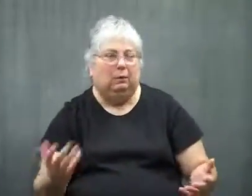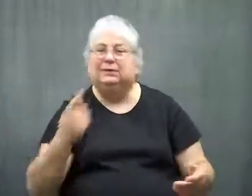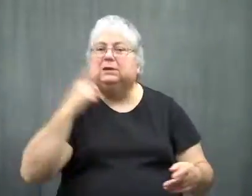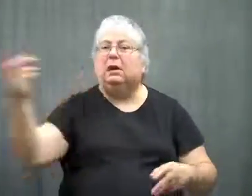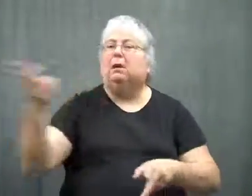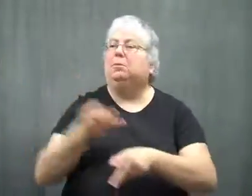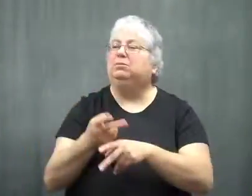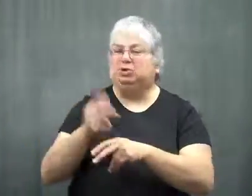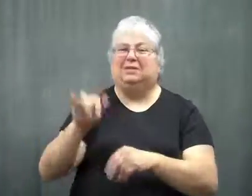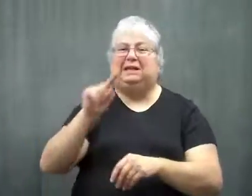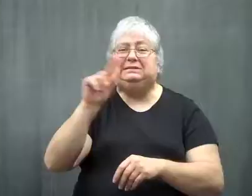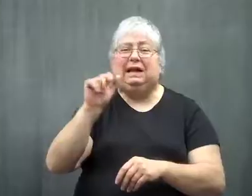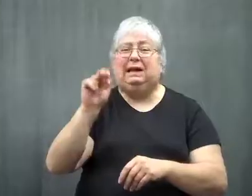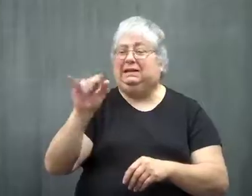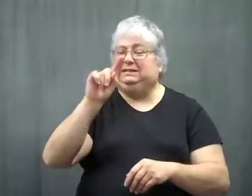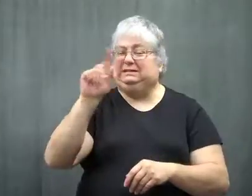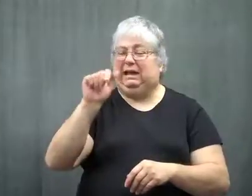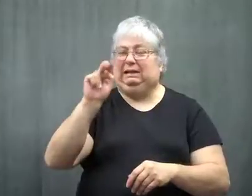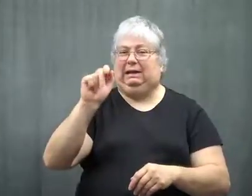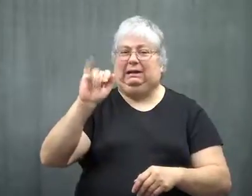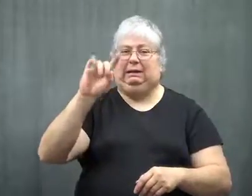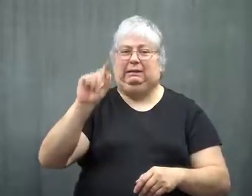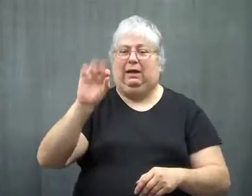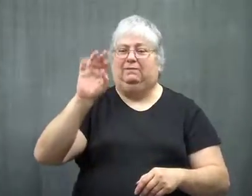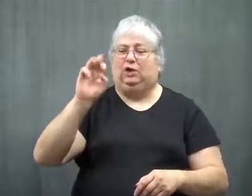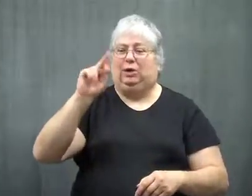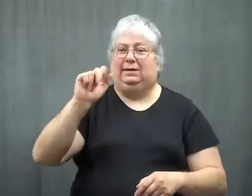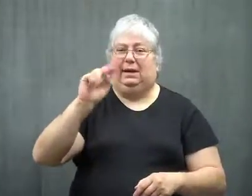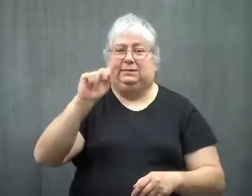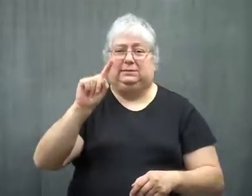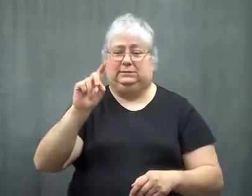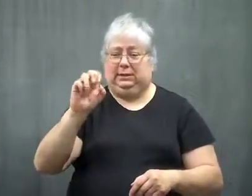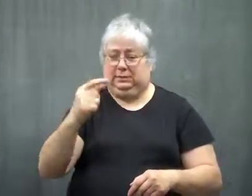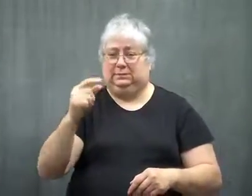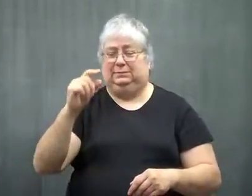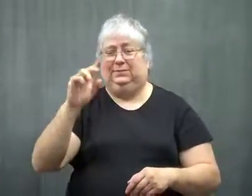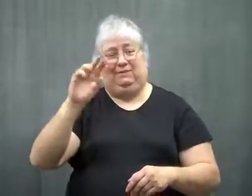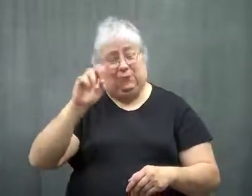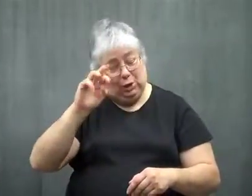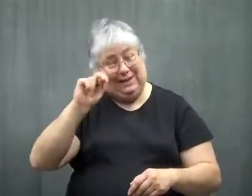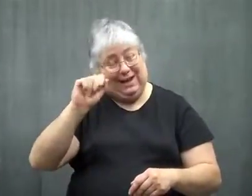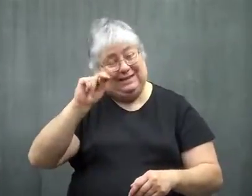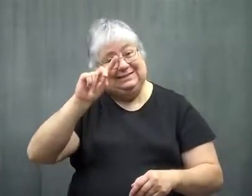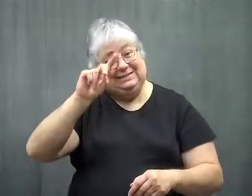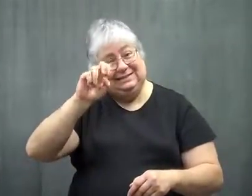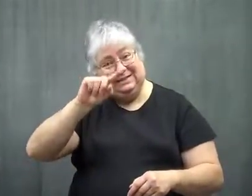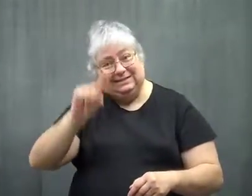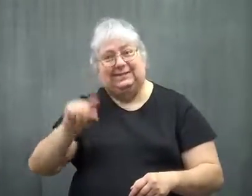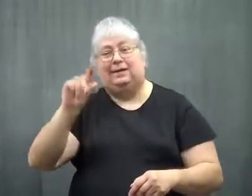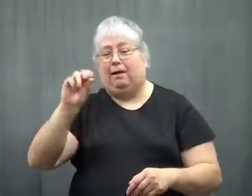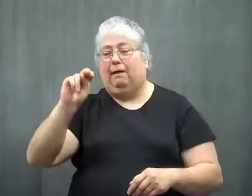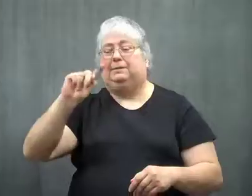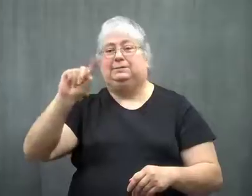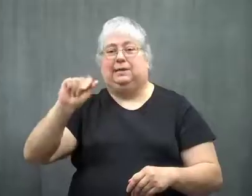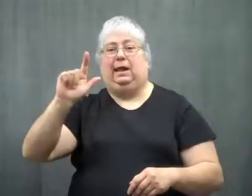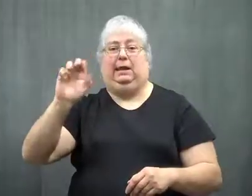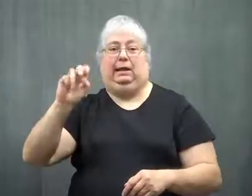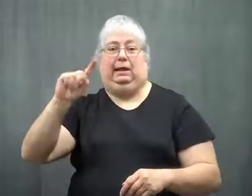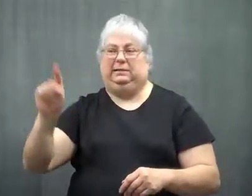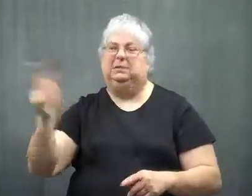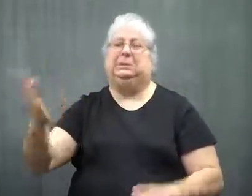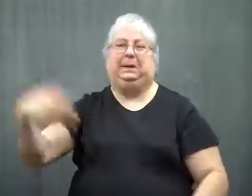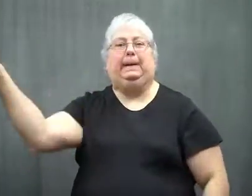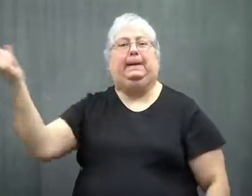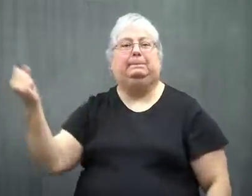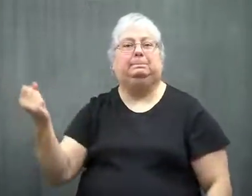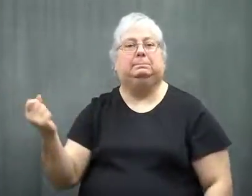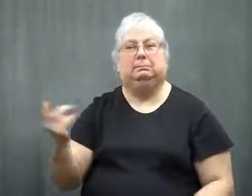She said Zanny, Zenaida Fernandez-Gonzales had kidnapped the child.